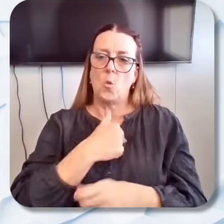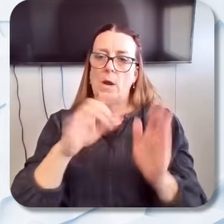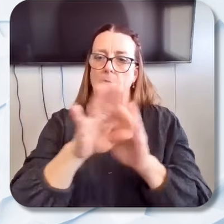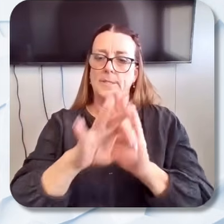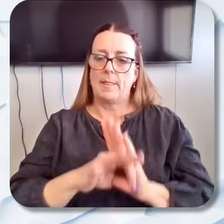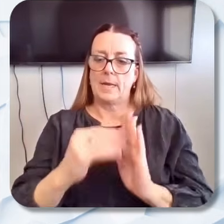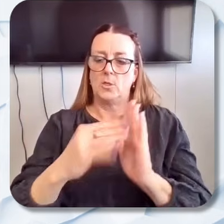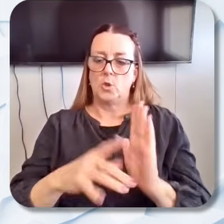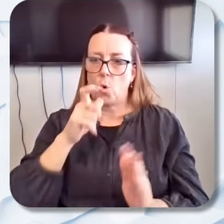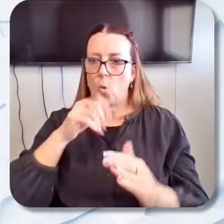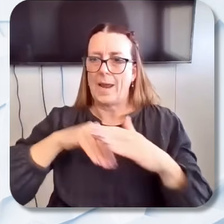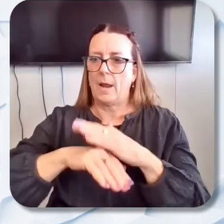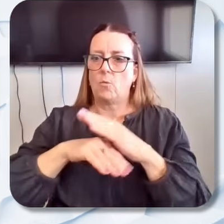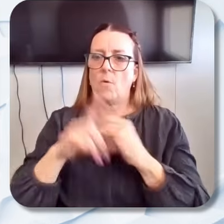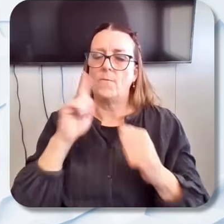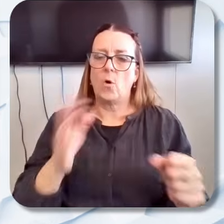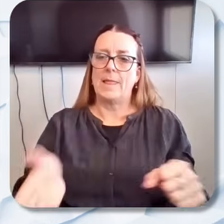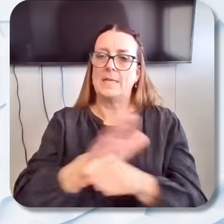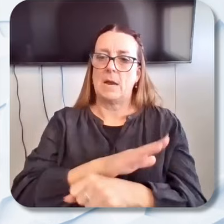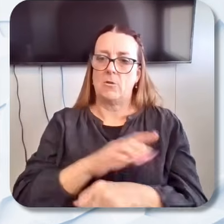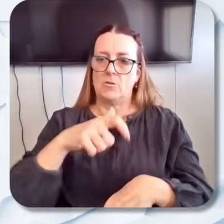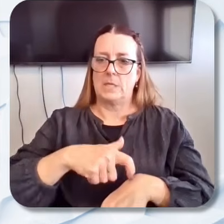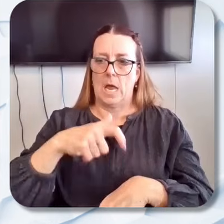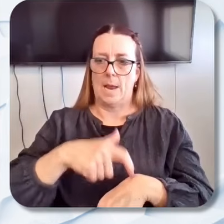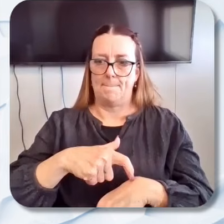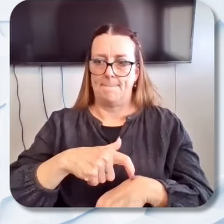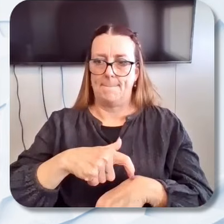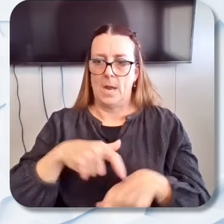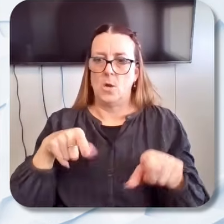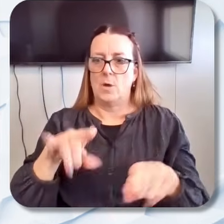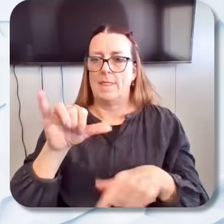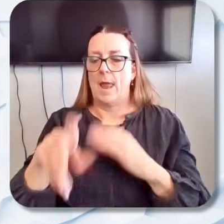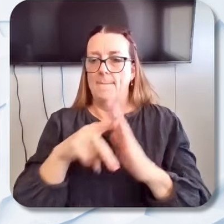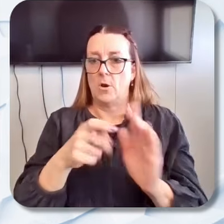that were enrolled for the entirety of the time that during that period, from March 1st